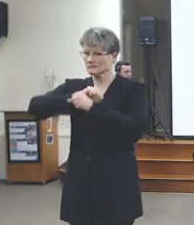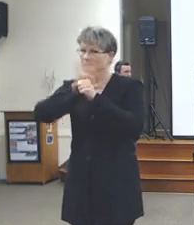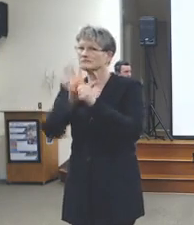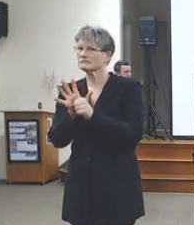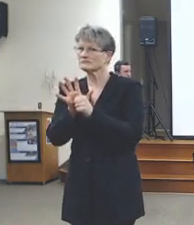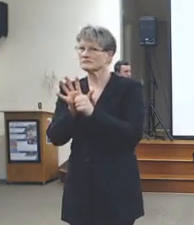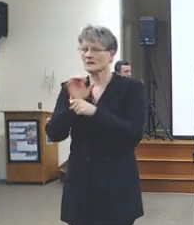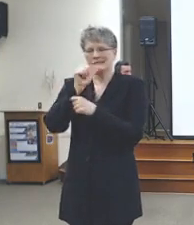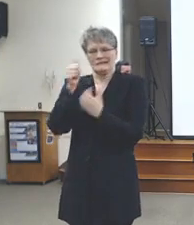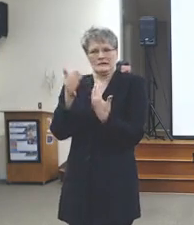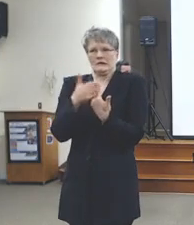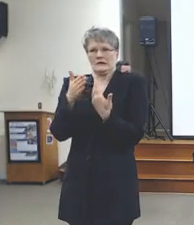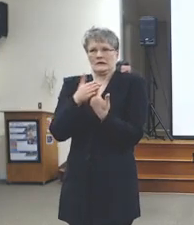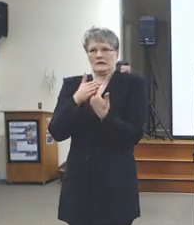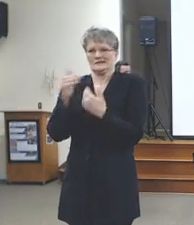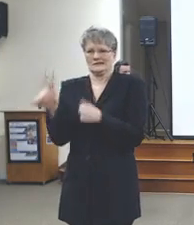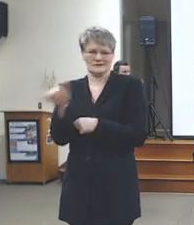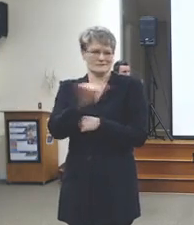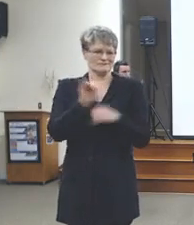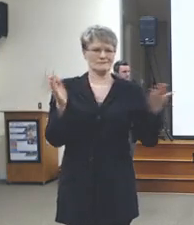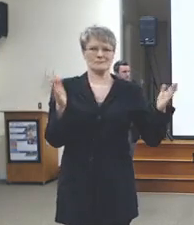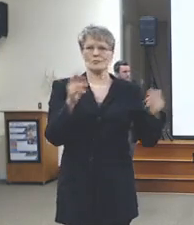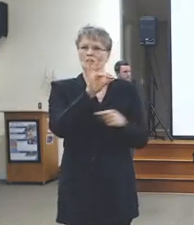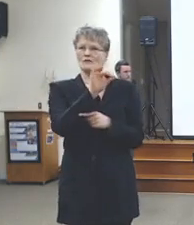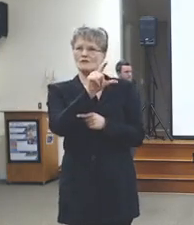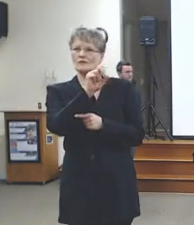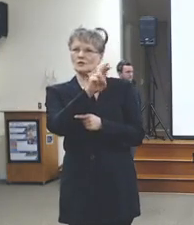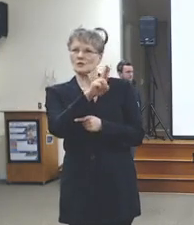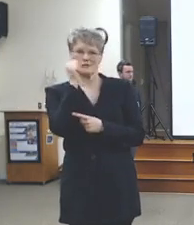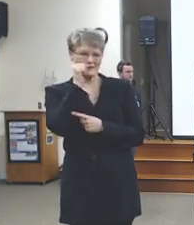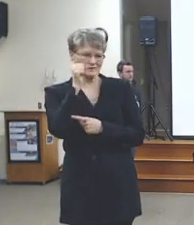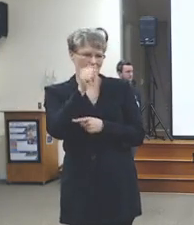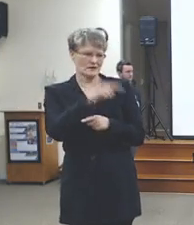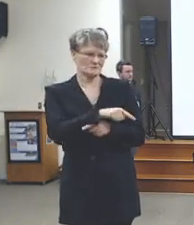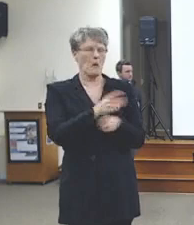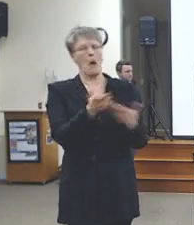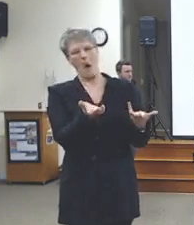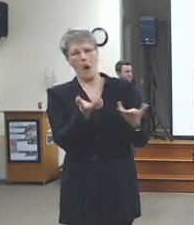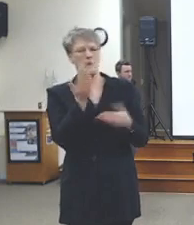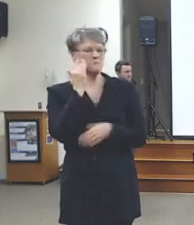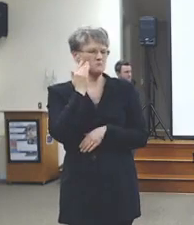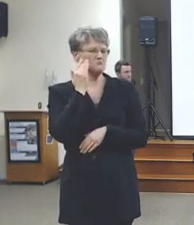sometimes with the flu where we can say, "oh this is gonna be a really